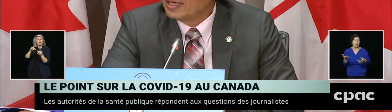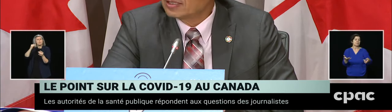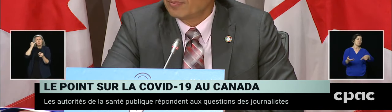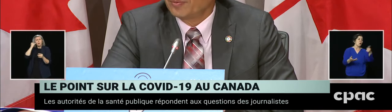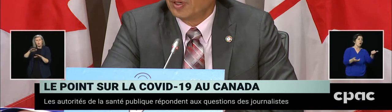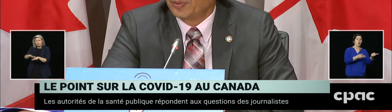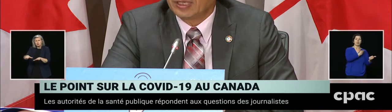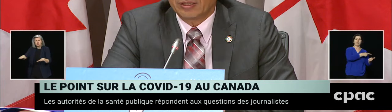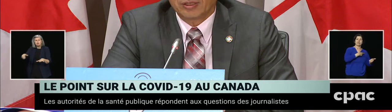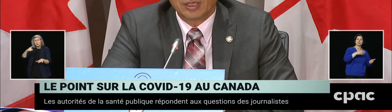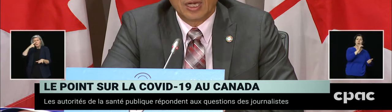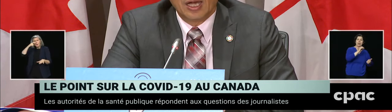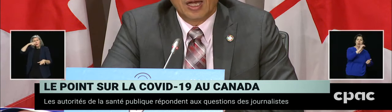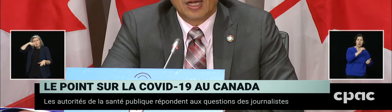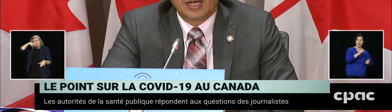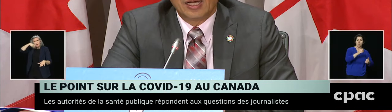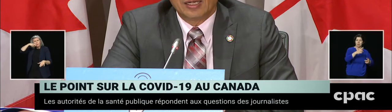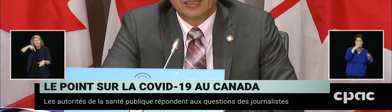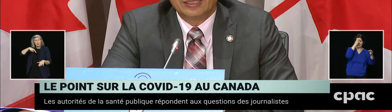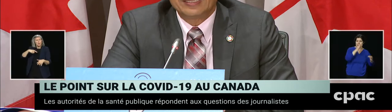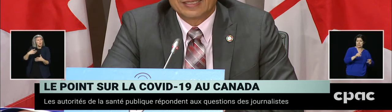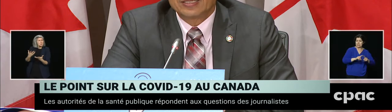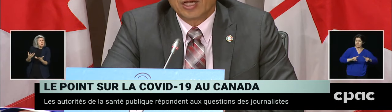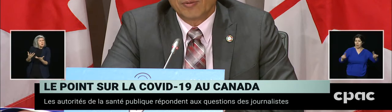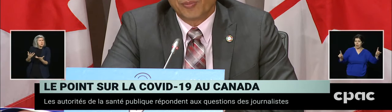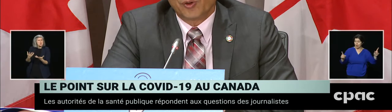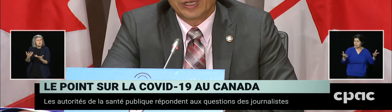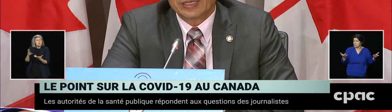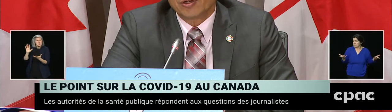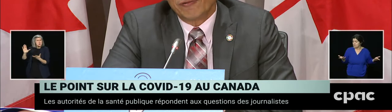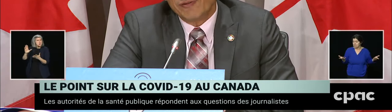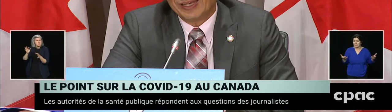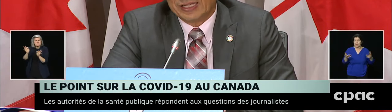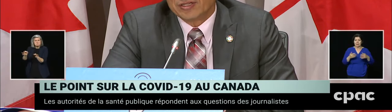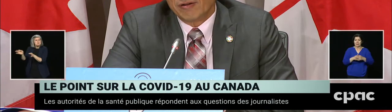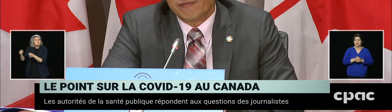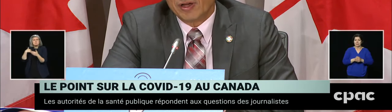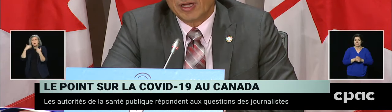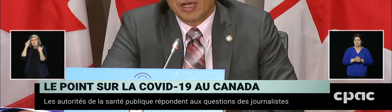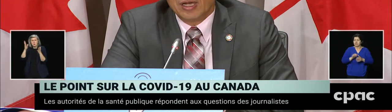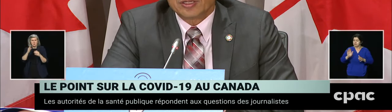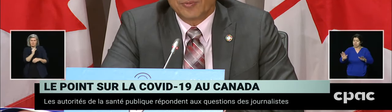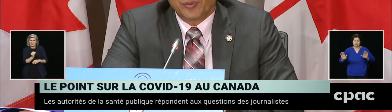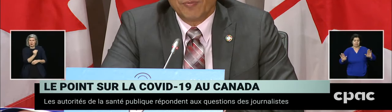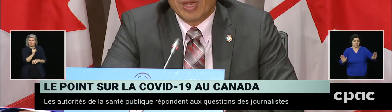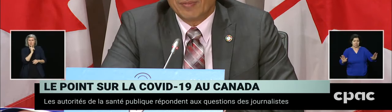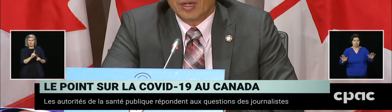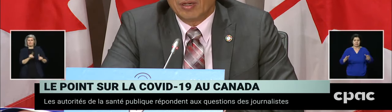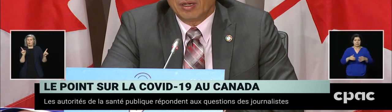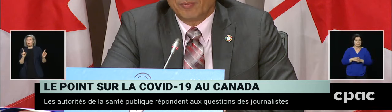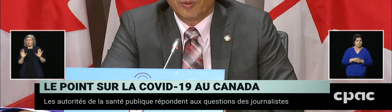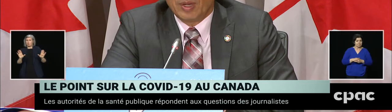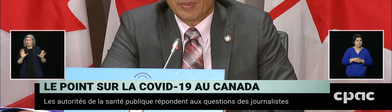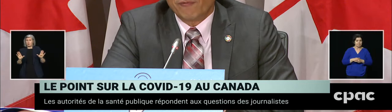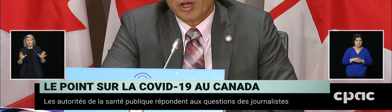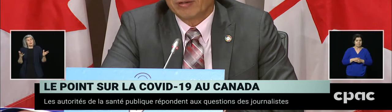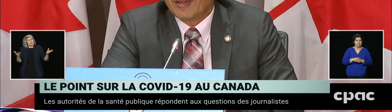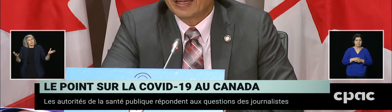CHILDREN WITH RUNNY NOSES, WHERE IN ONTARIO THERE MIGHT HAVE BEEN A DIFFERENT DECISION, I THINK